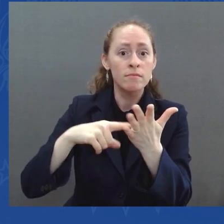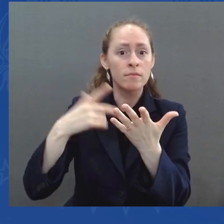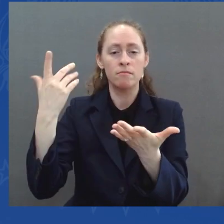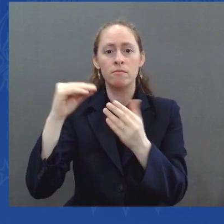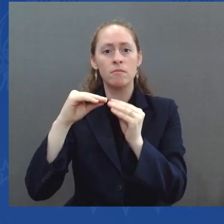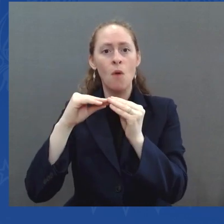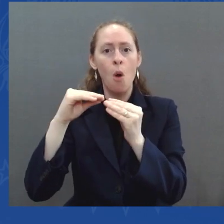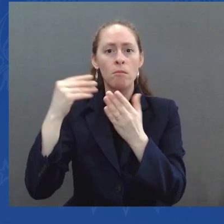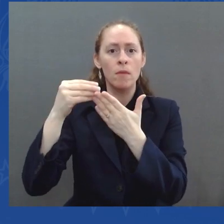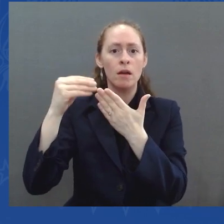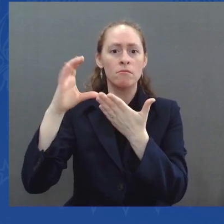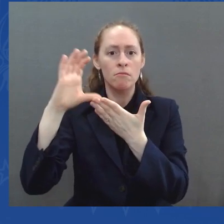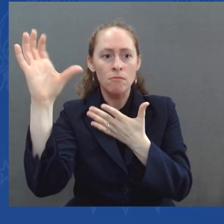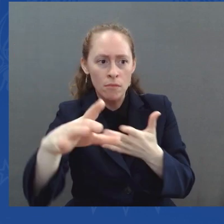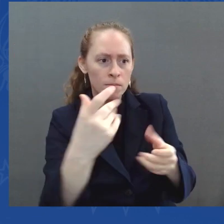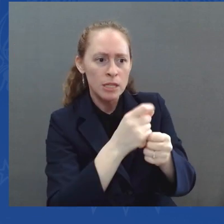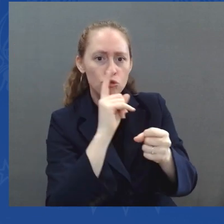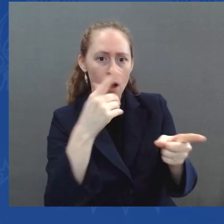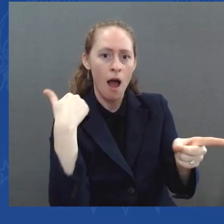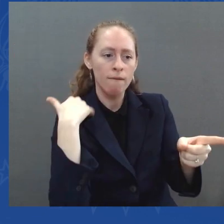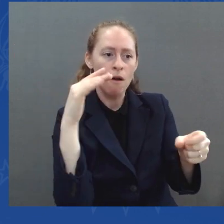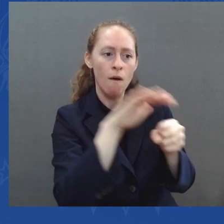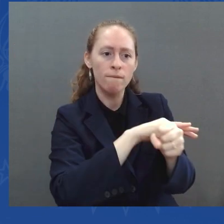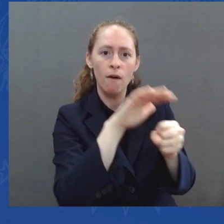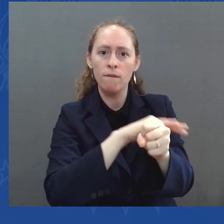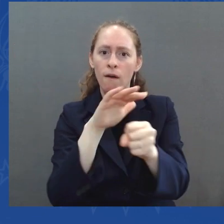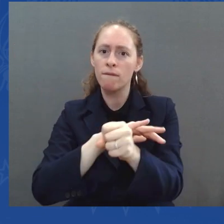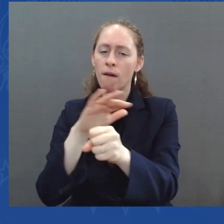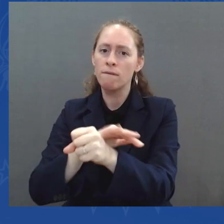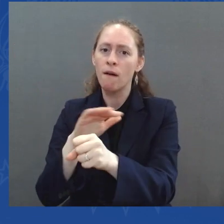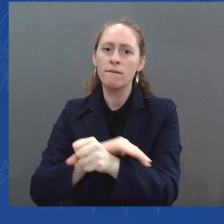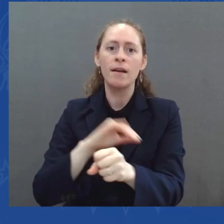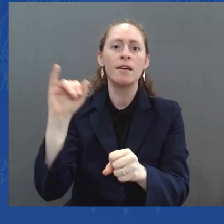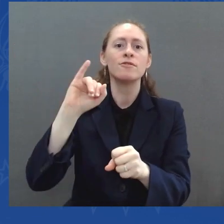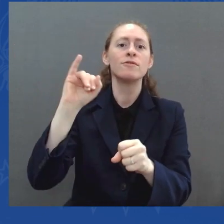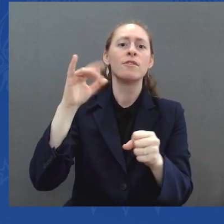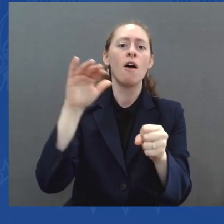for coverage in the middle of a pandemic. It opened a special enrollment people